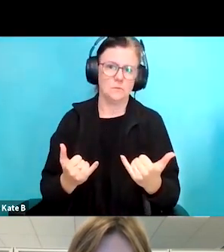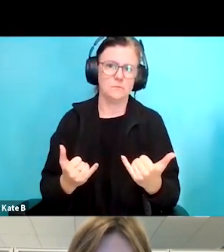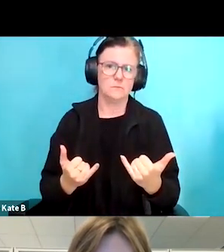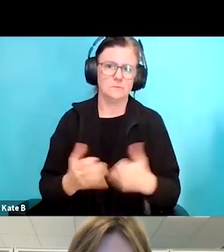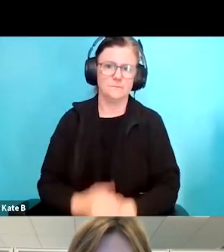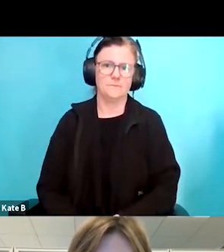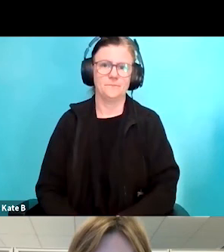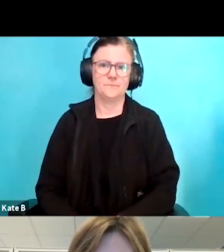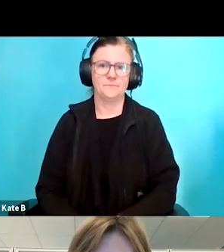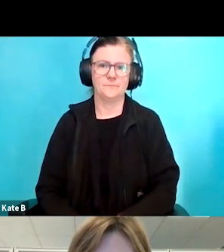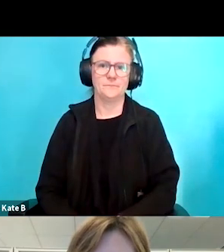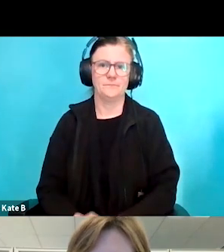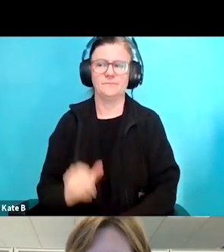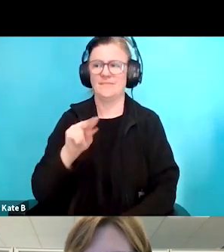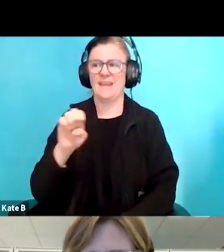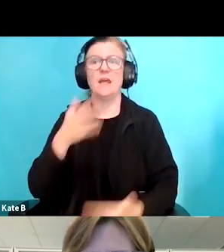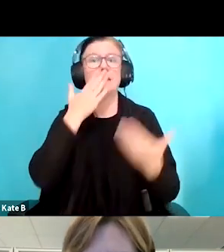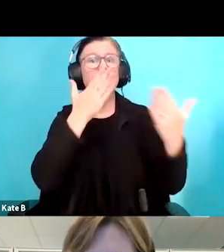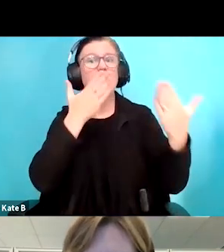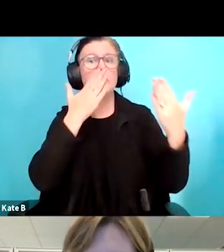[Dr. Anne Ordway:] Wonderful, thank you and I think that’s a great not to